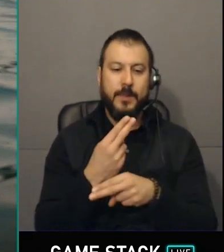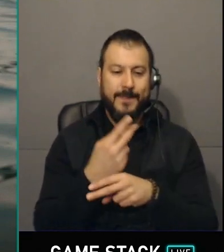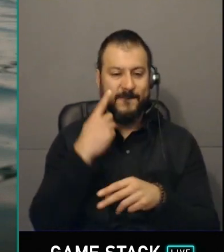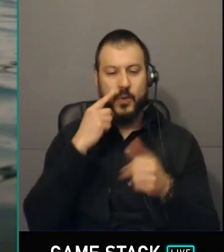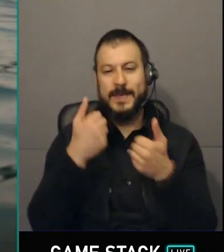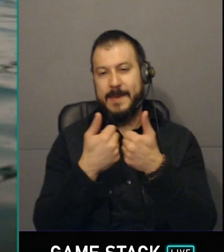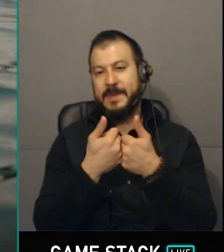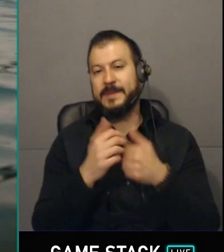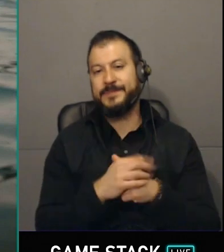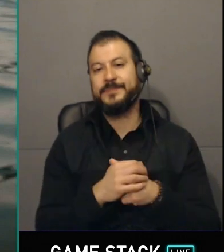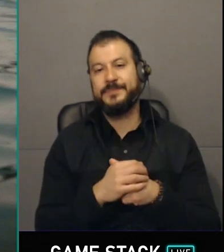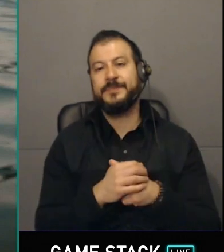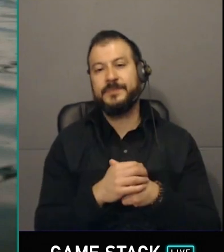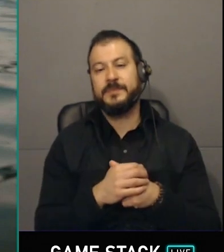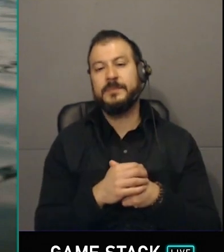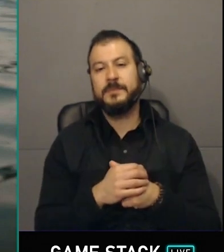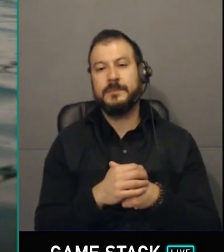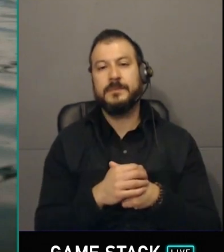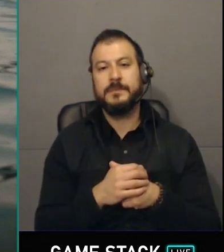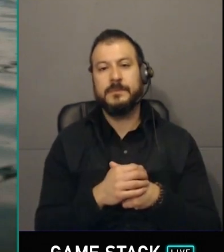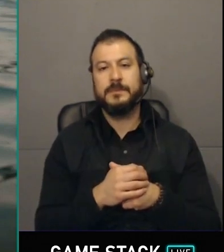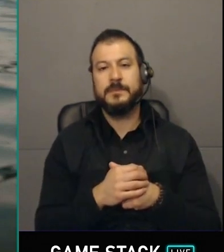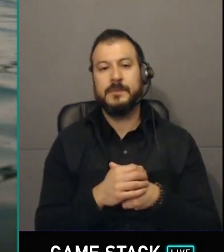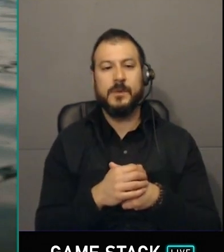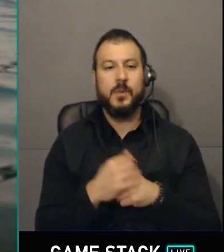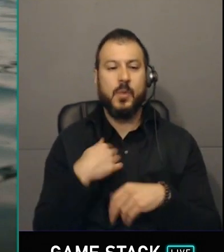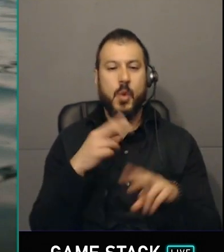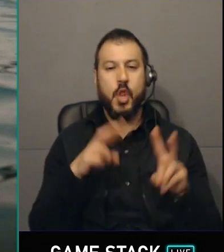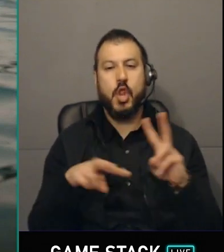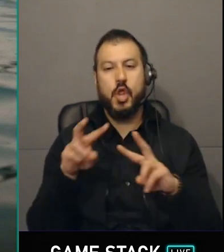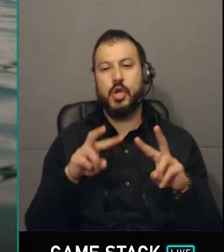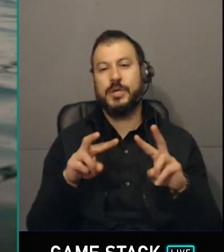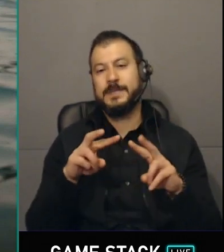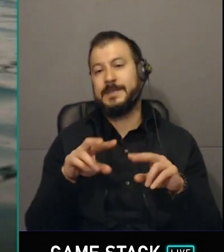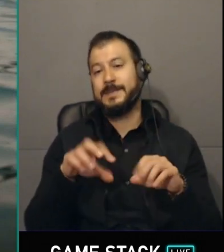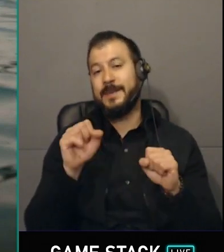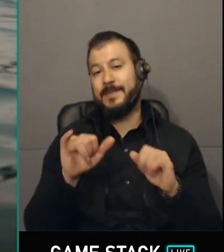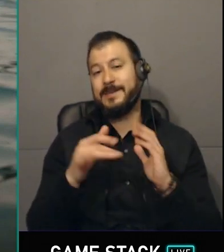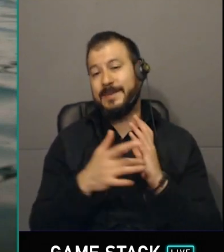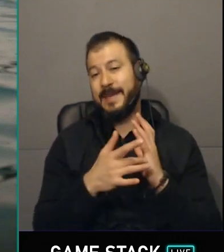we're going to look at taking the techniques that the